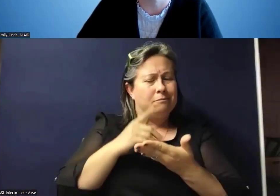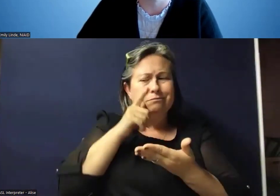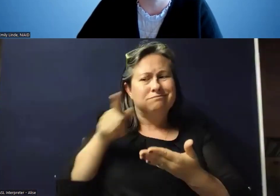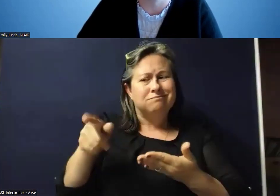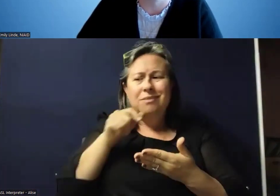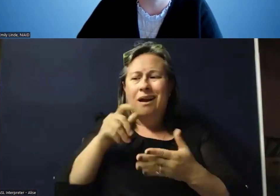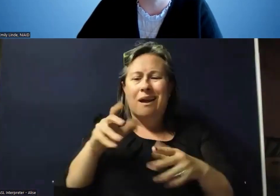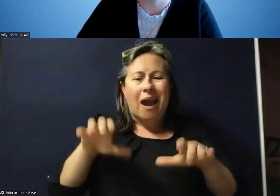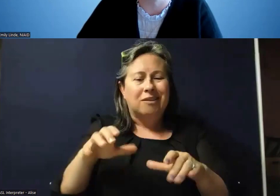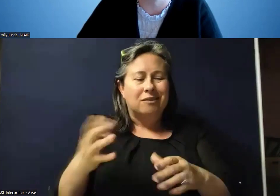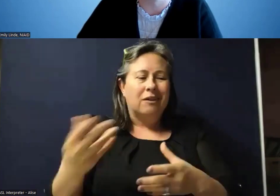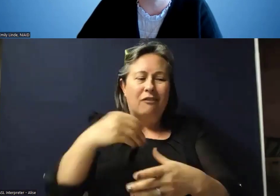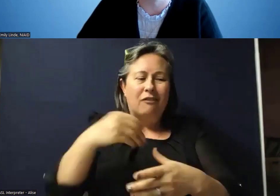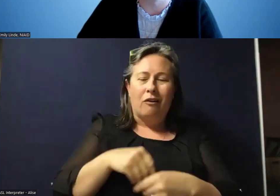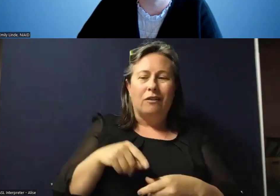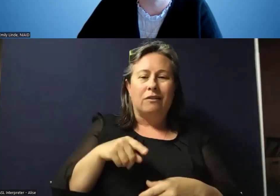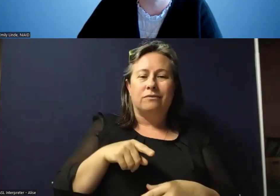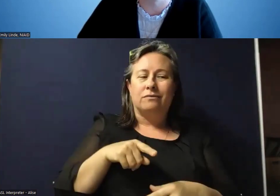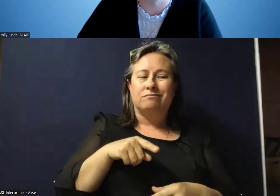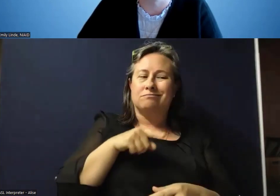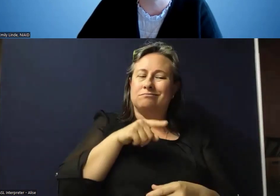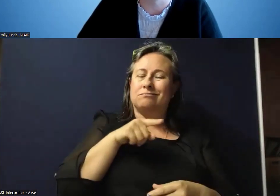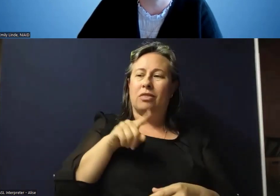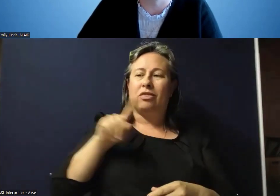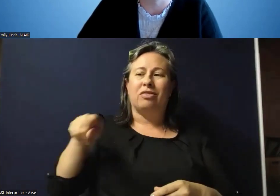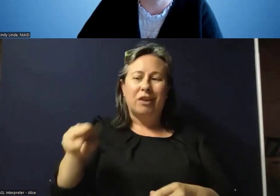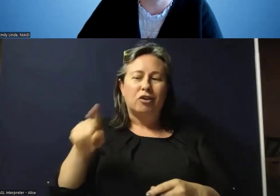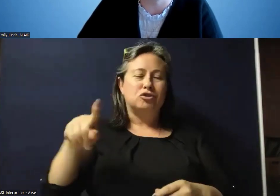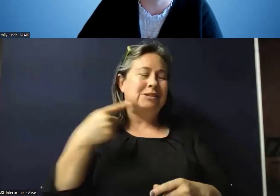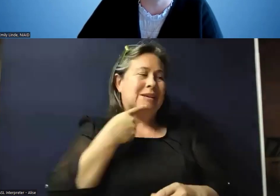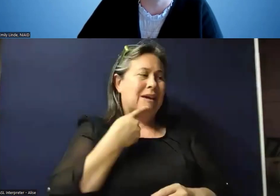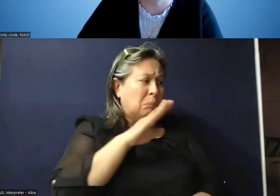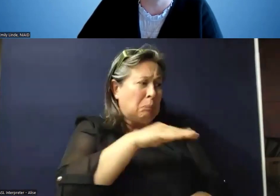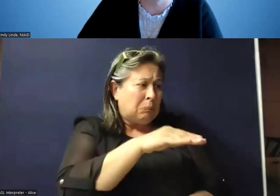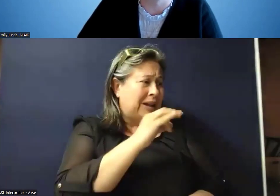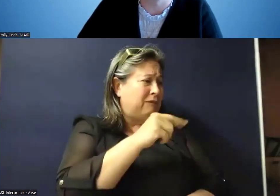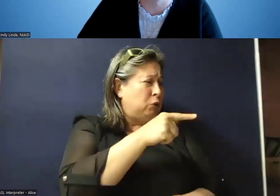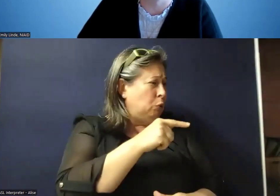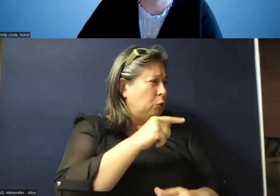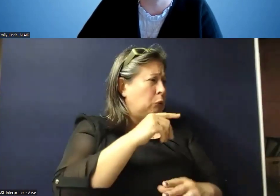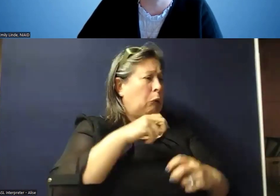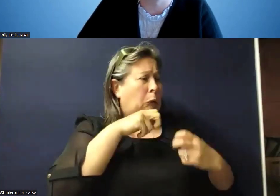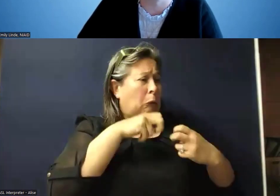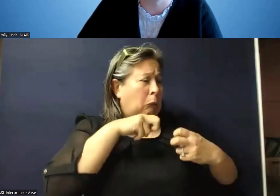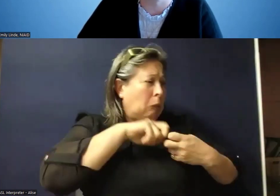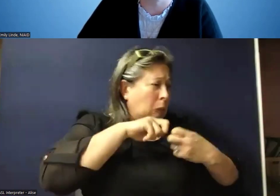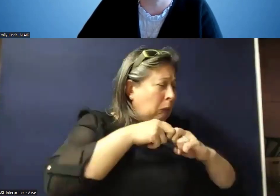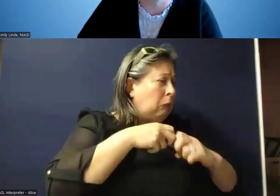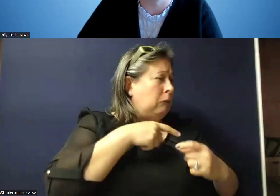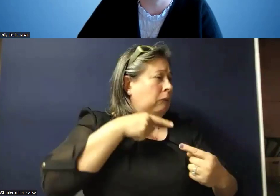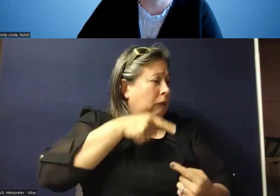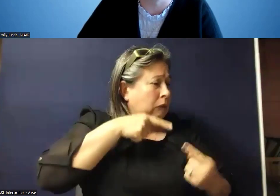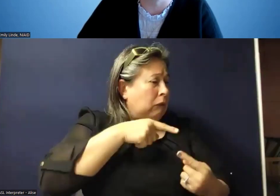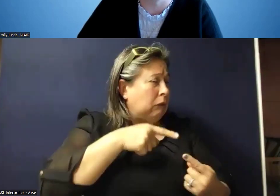They're just saying, "Hey, if you run into trouble, I'm happy to share my expertise." This could be by a phone call, by e-mail.